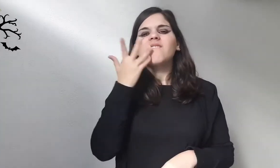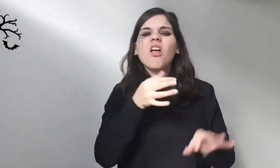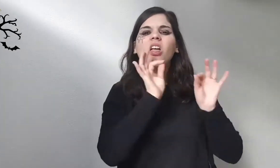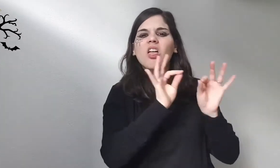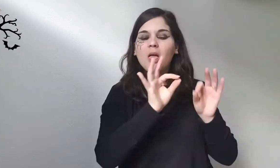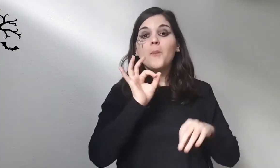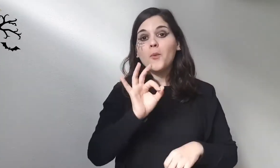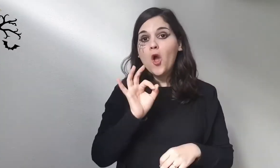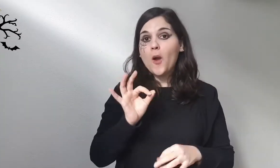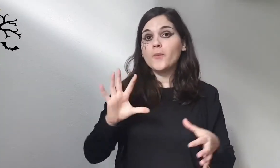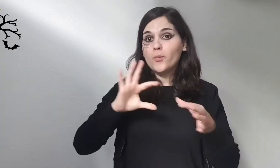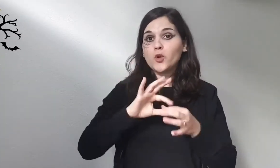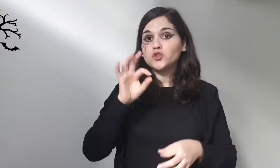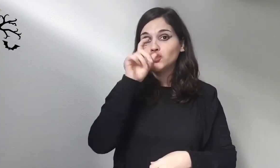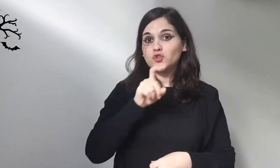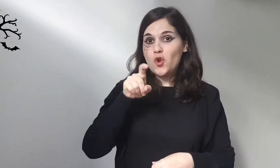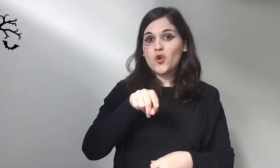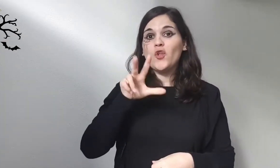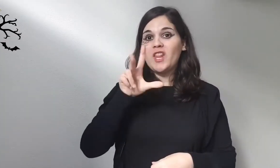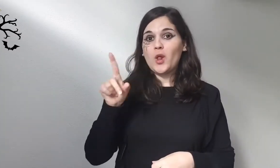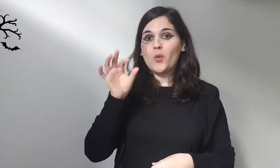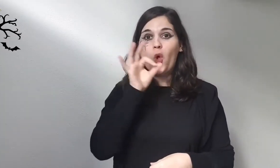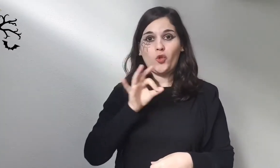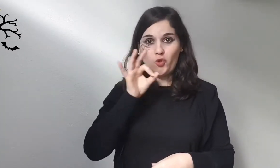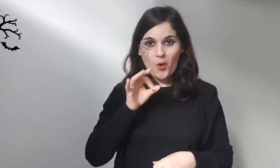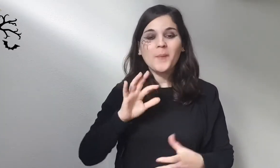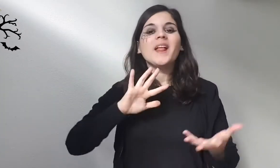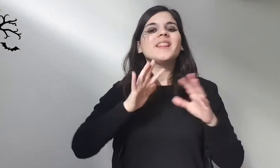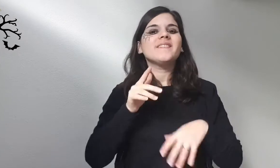they made mischief on October 31st.